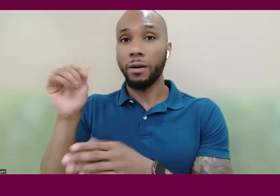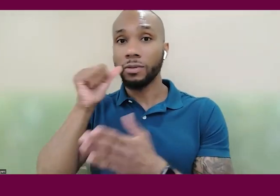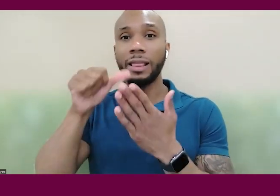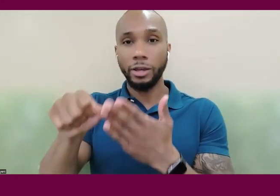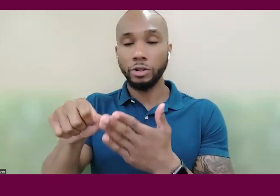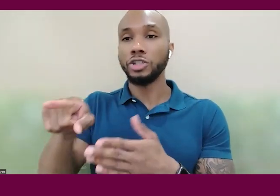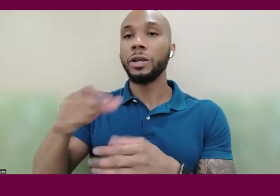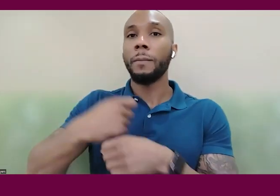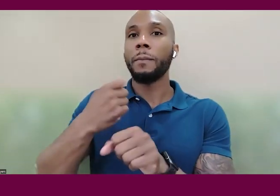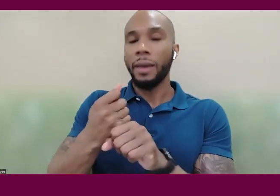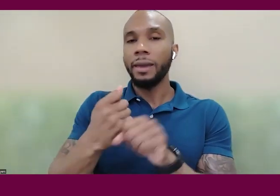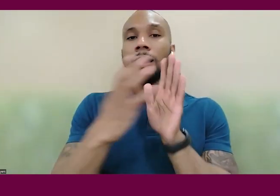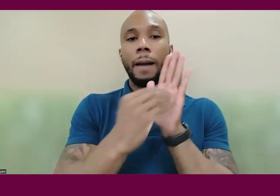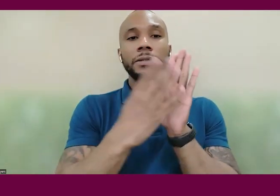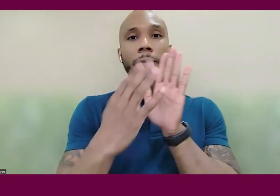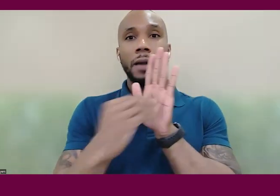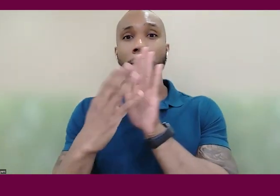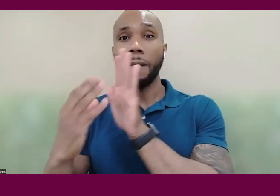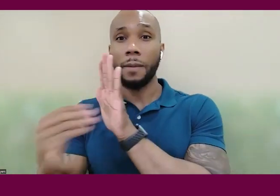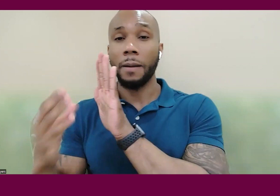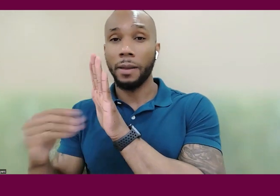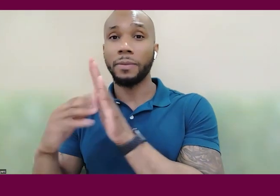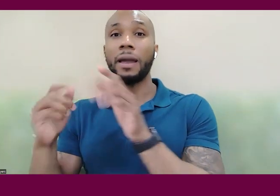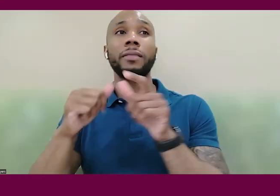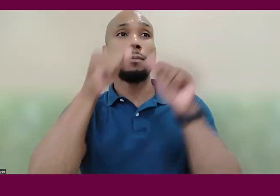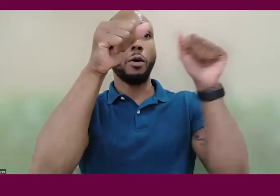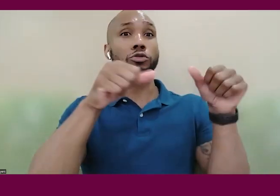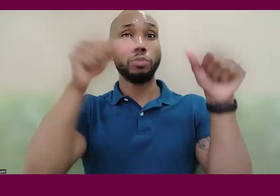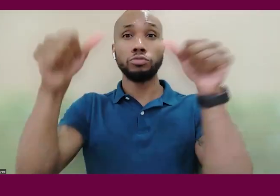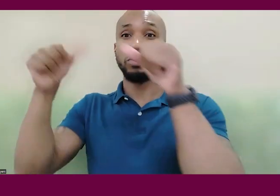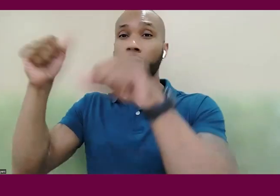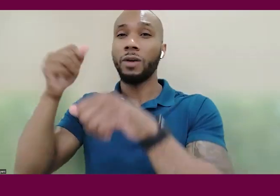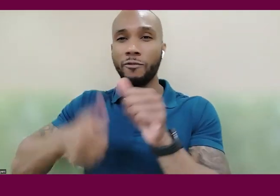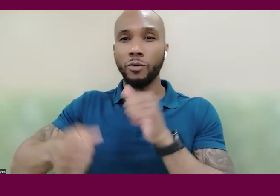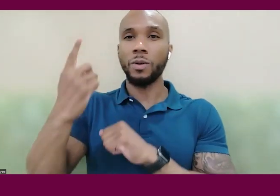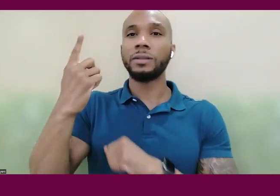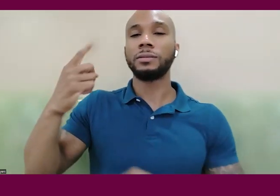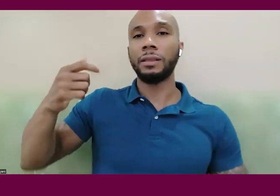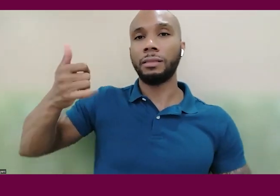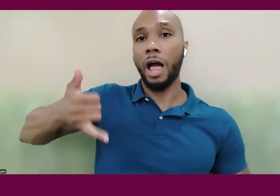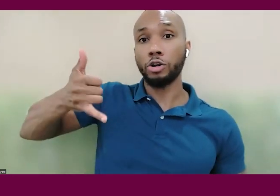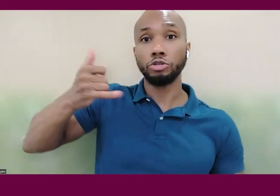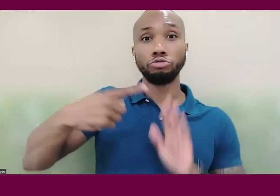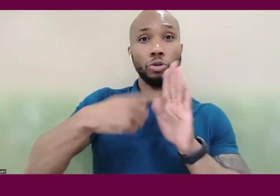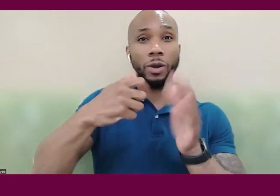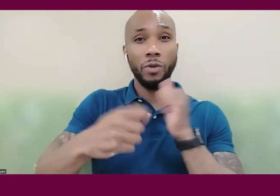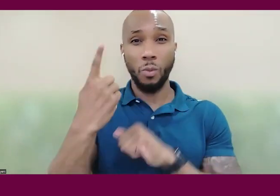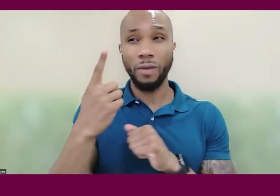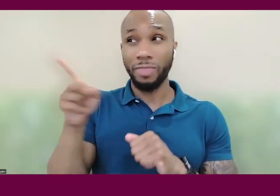She made dozens of copies of that letter and put them on everybody's locker to show what a racist this person was.